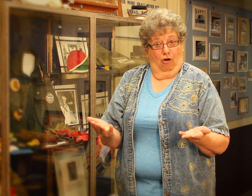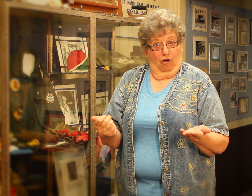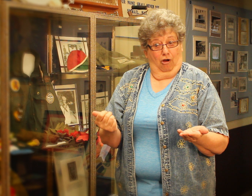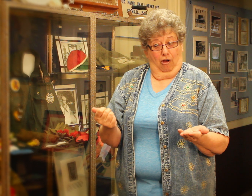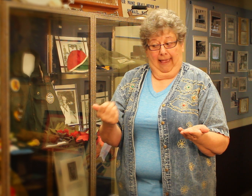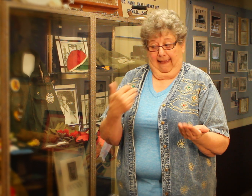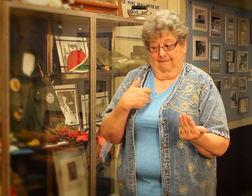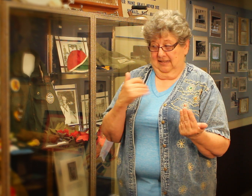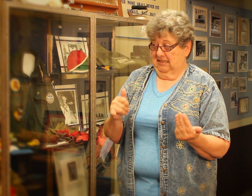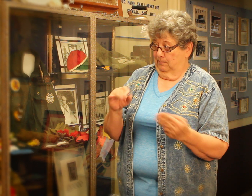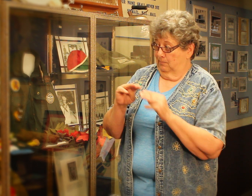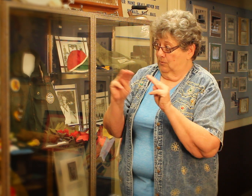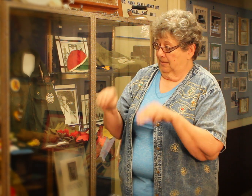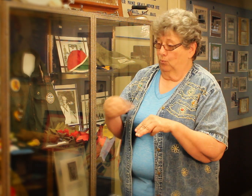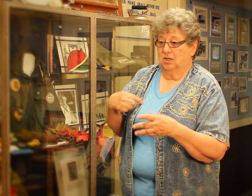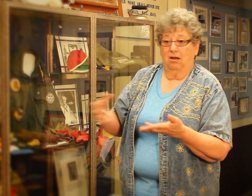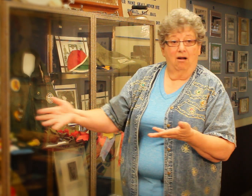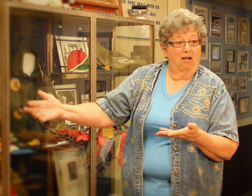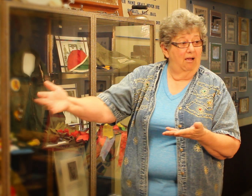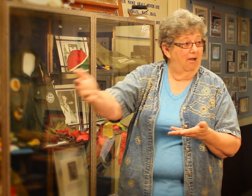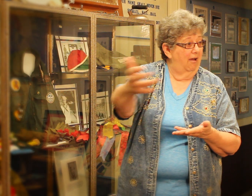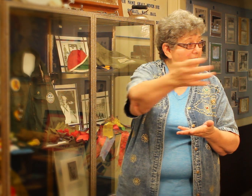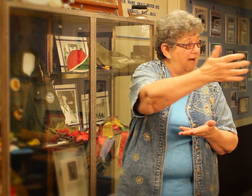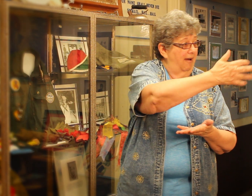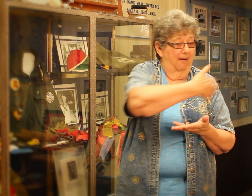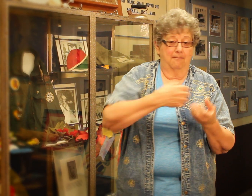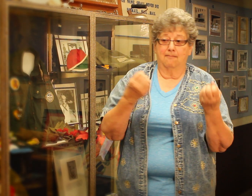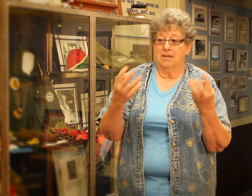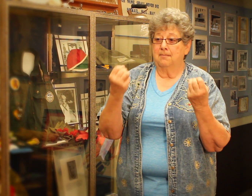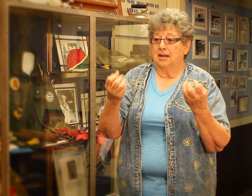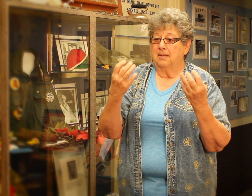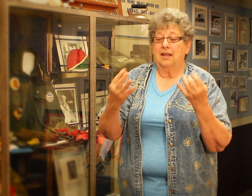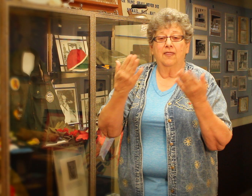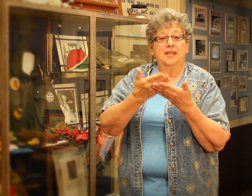Where our museum currently is, with everything that we have collected over the years